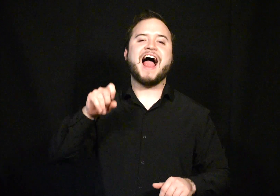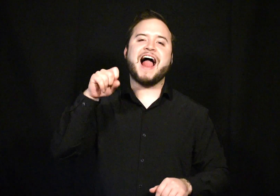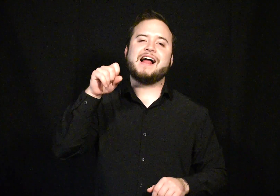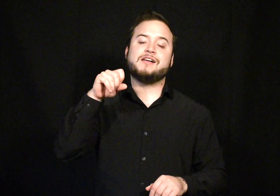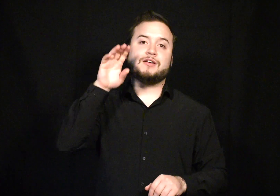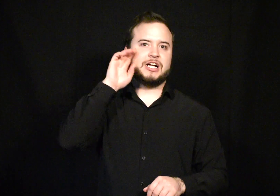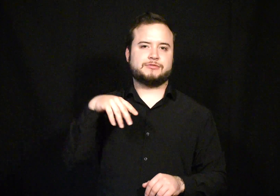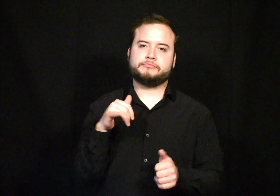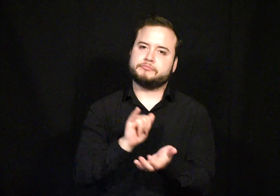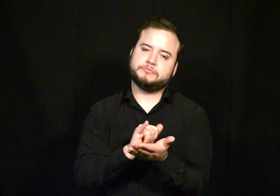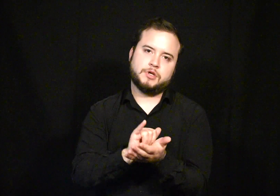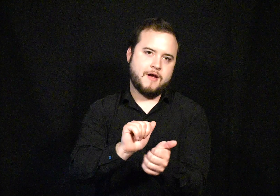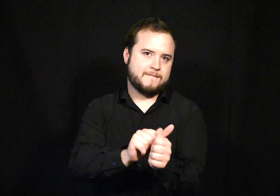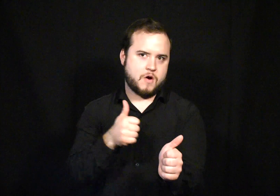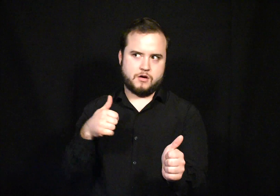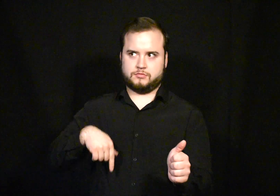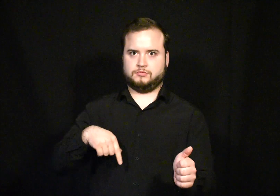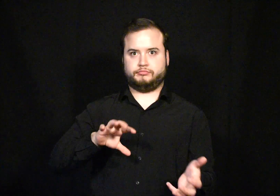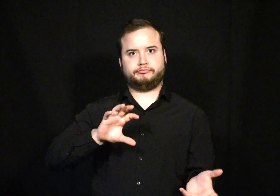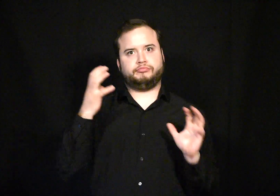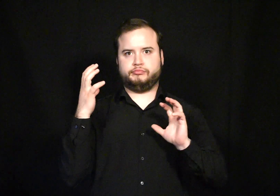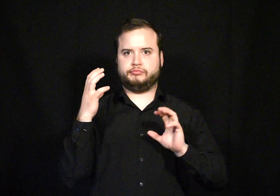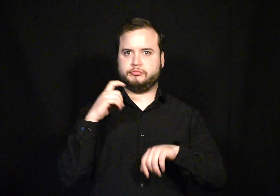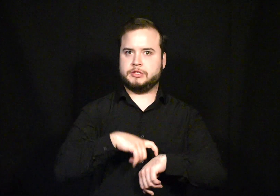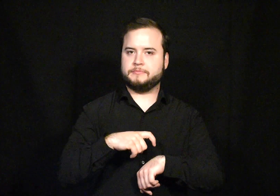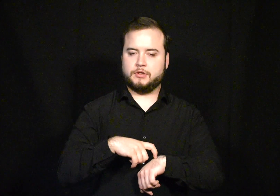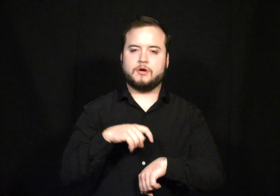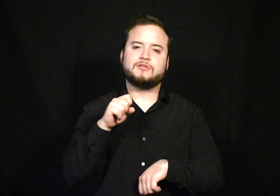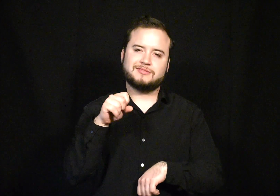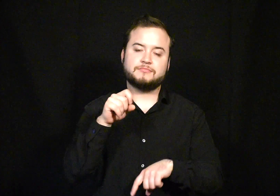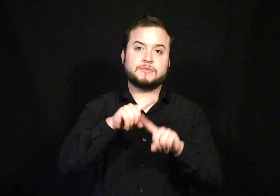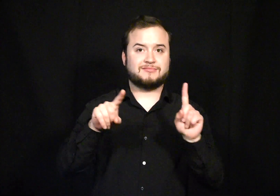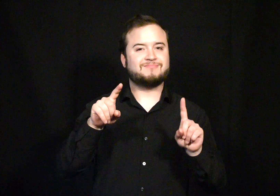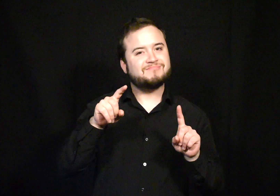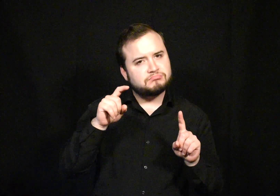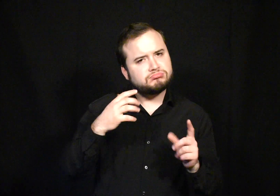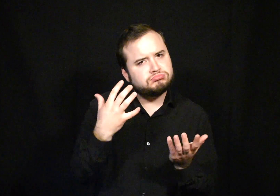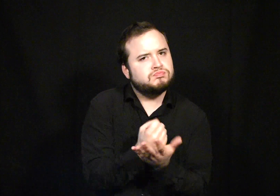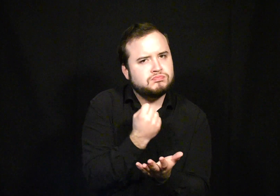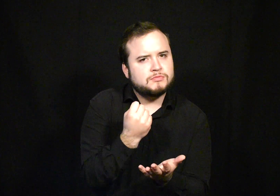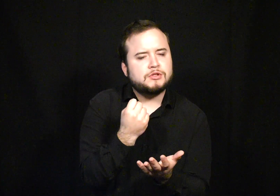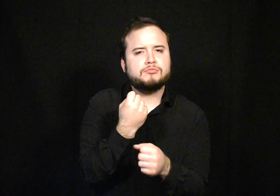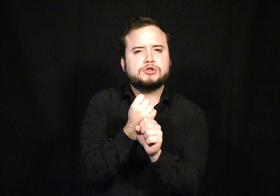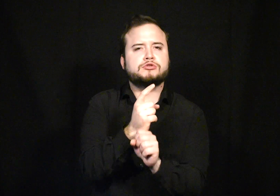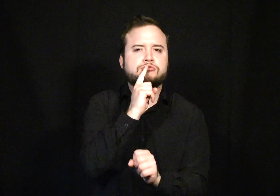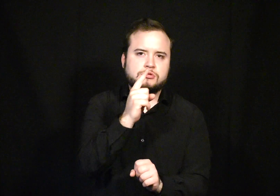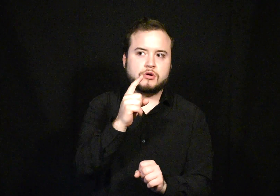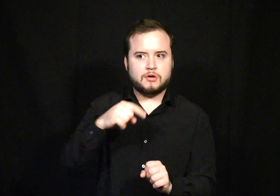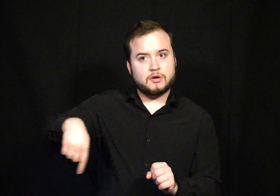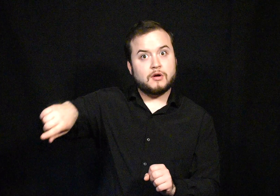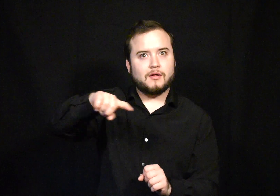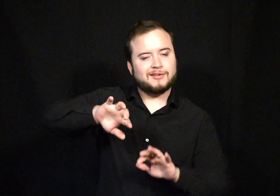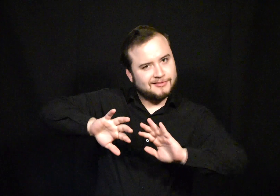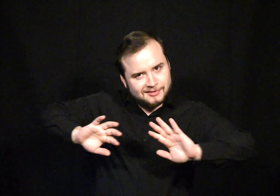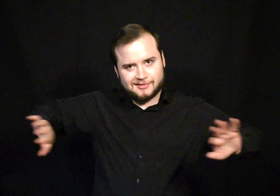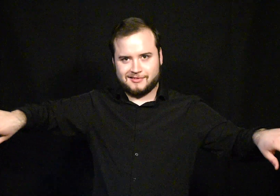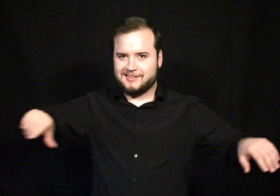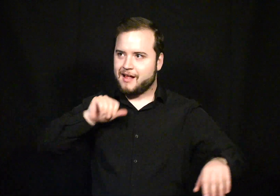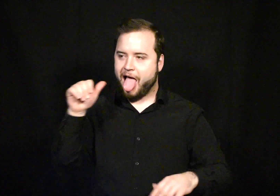and know they are inevitable in this time of crisis, now is a good time to make sure they are offscreen and